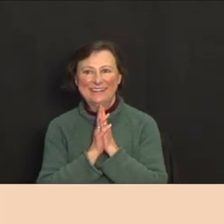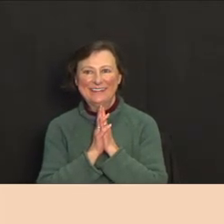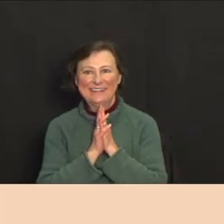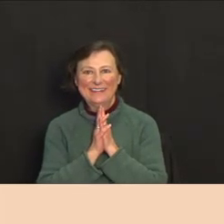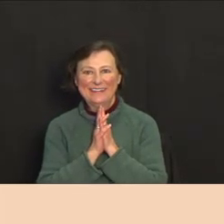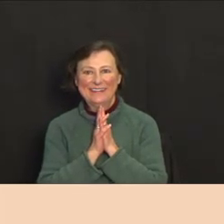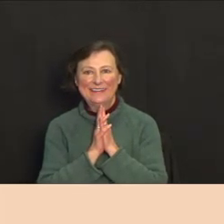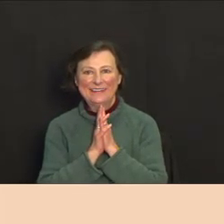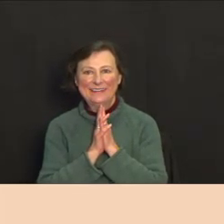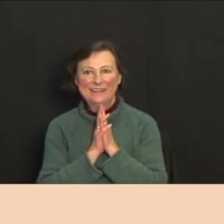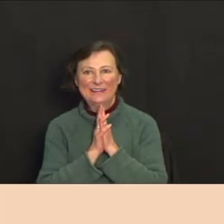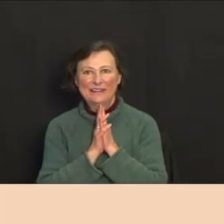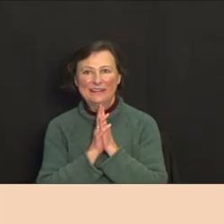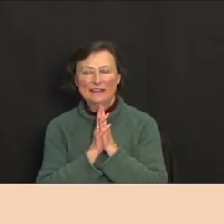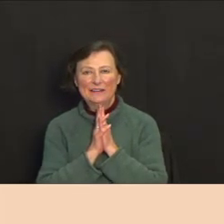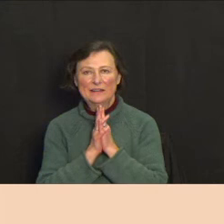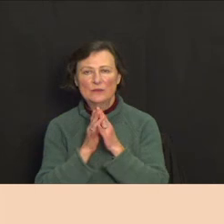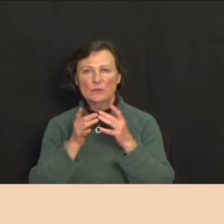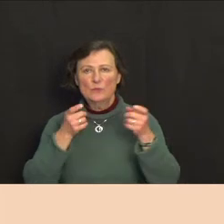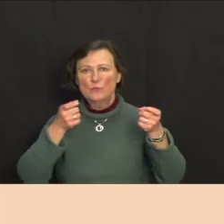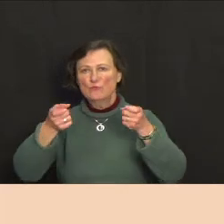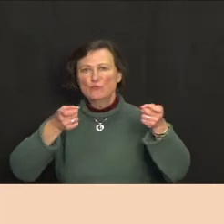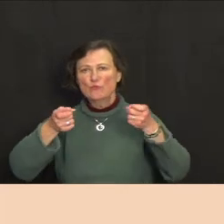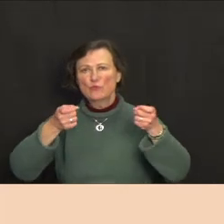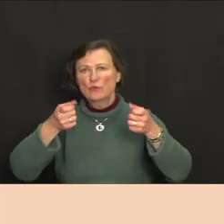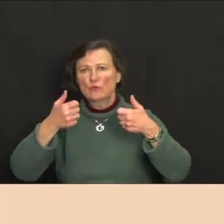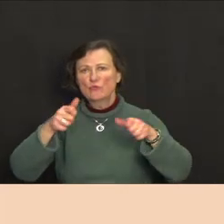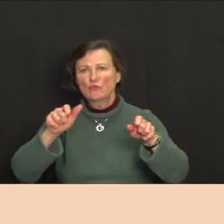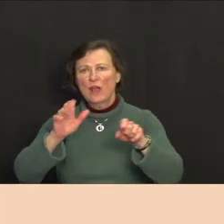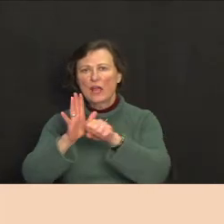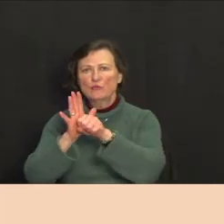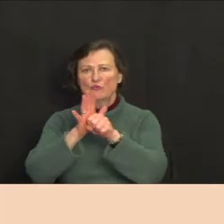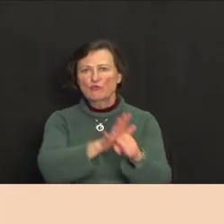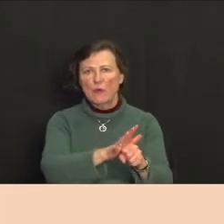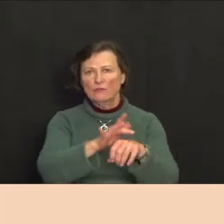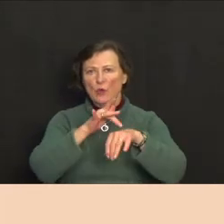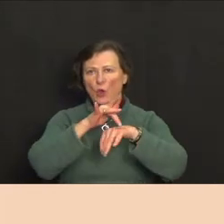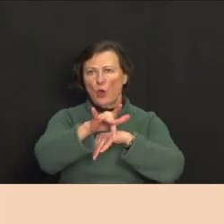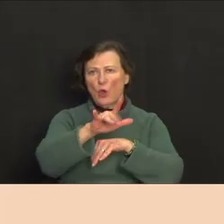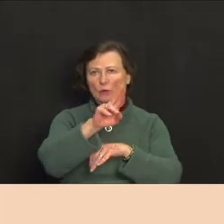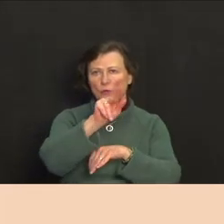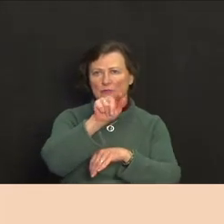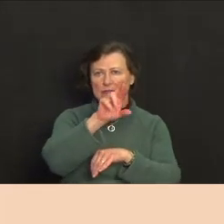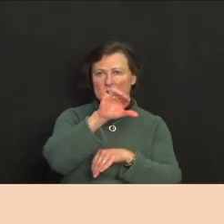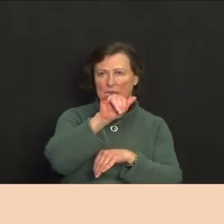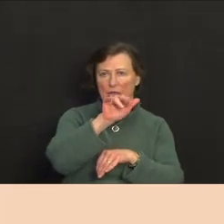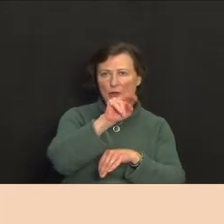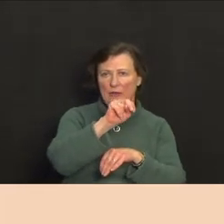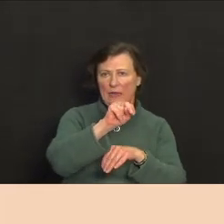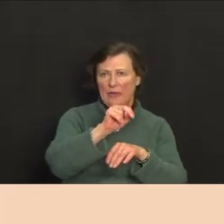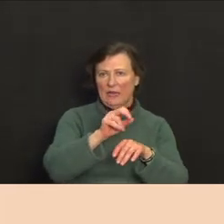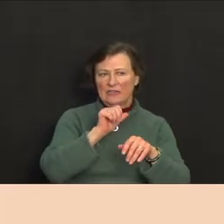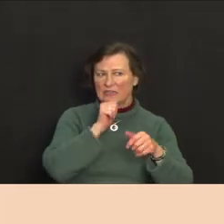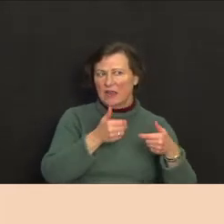Well rulers tried to crush the early Unitarians by denying them access to the printing presses